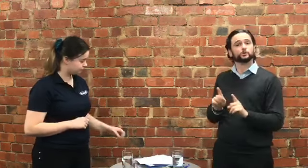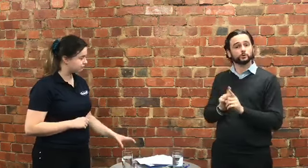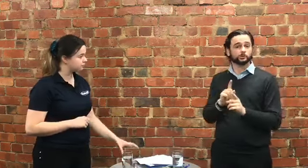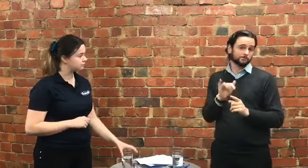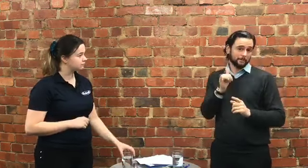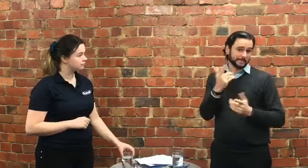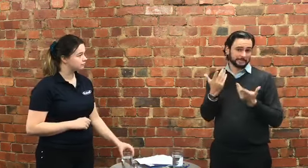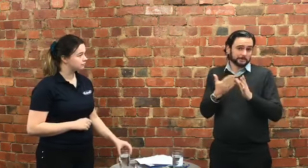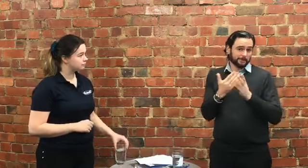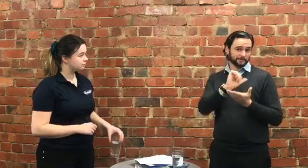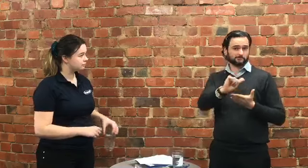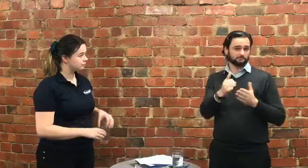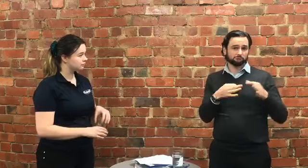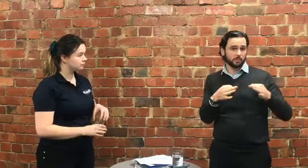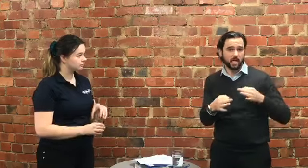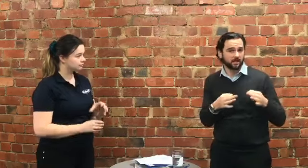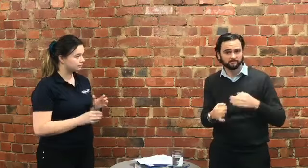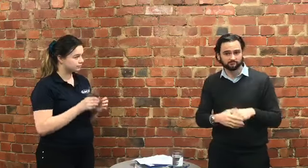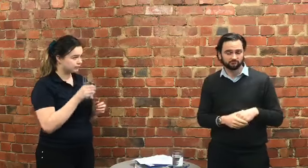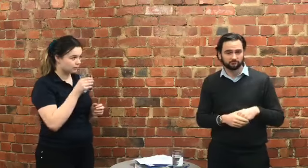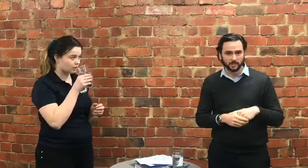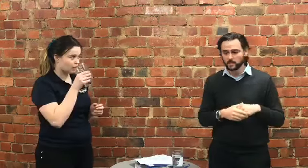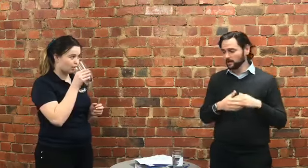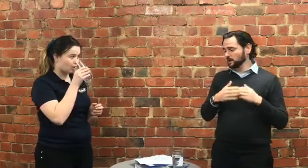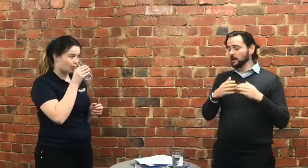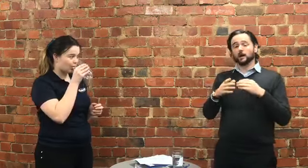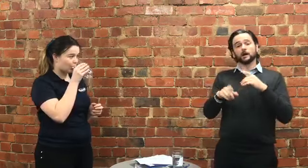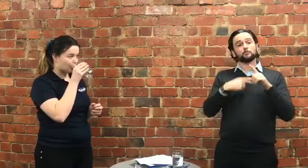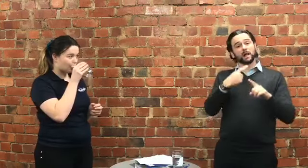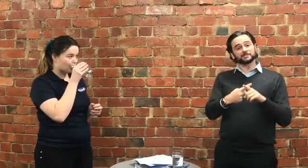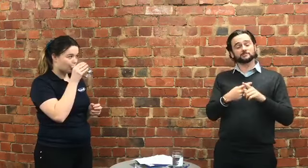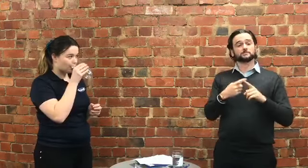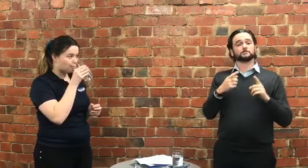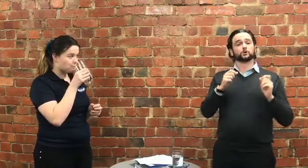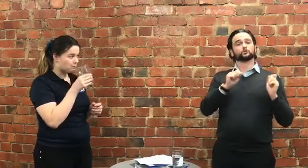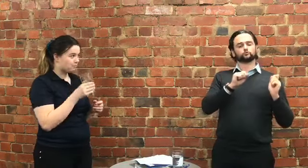And that can be available for them as part of your community engagement.